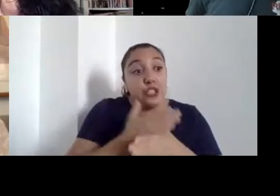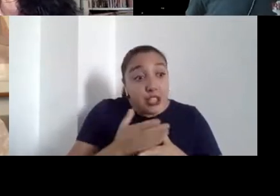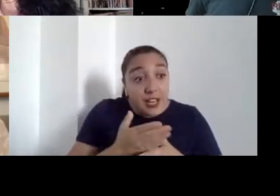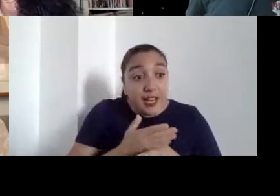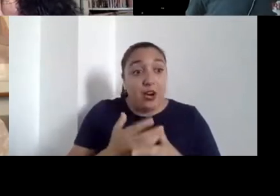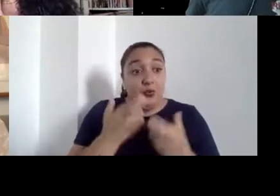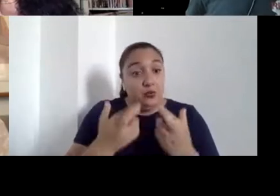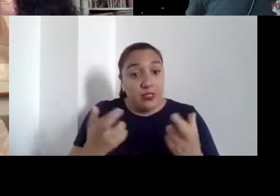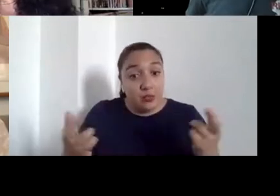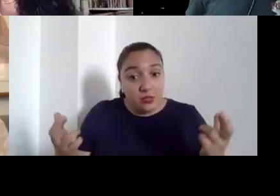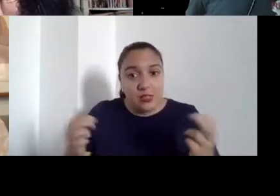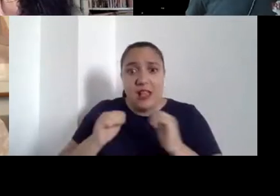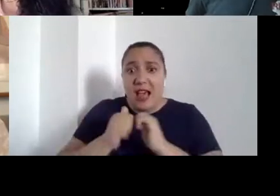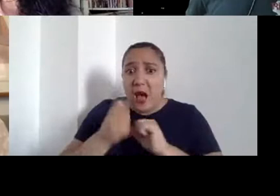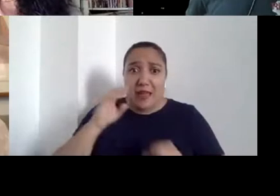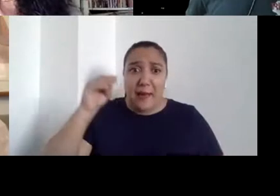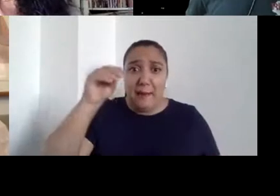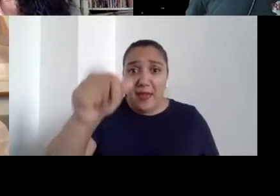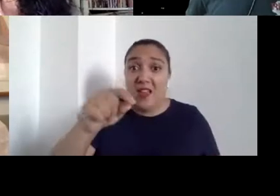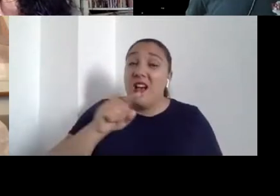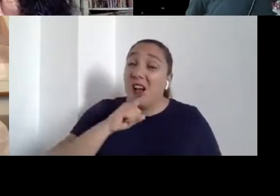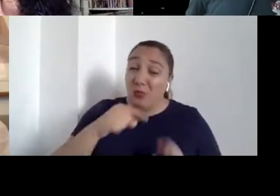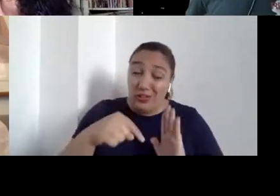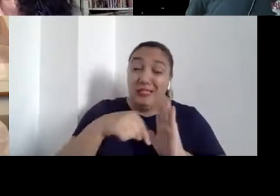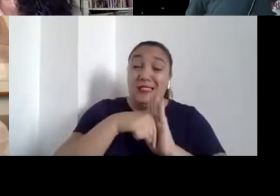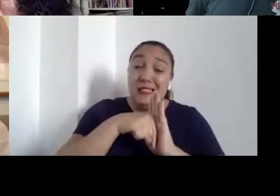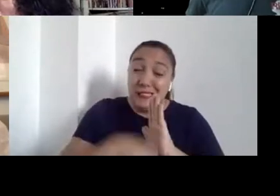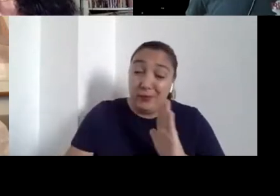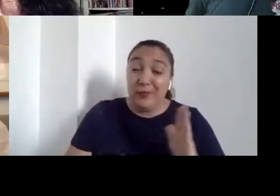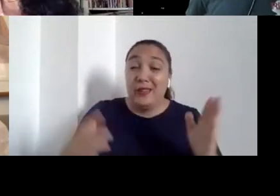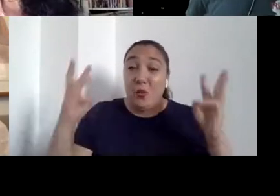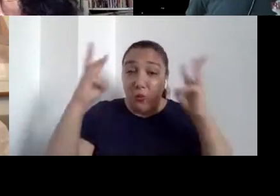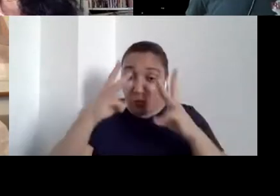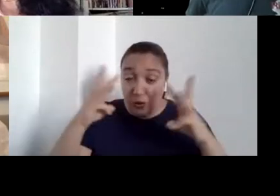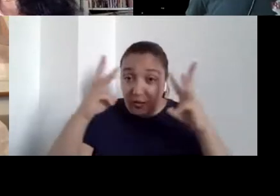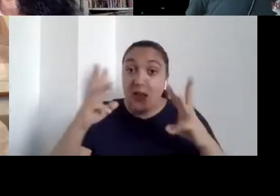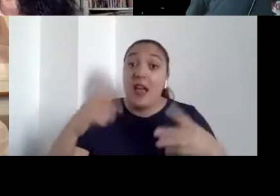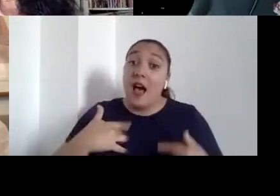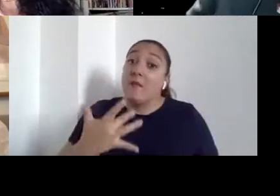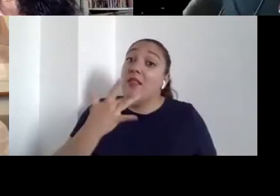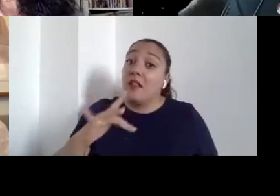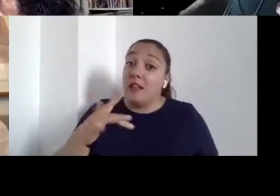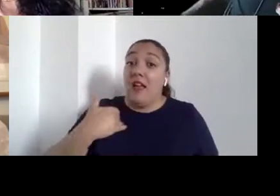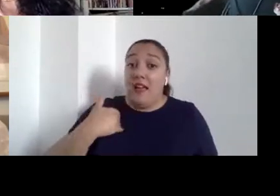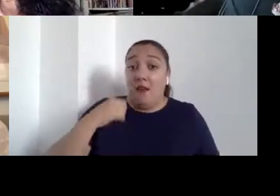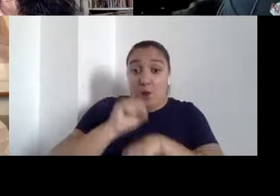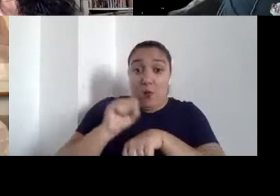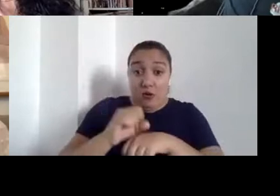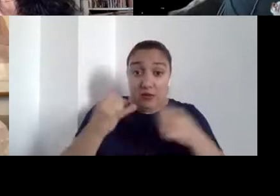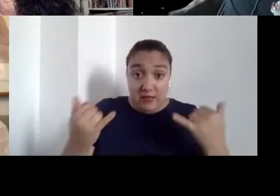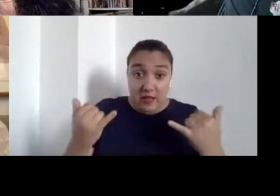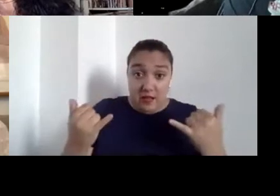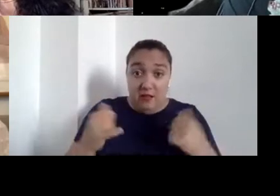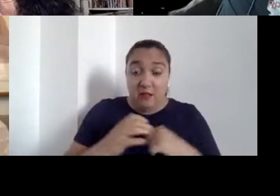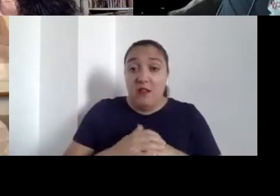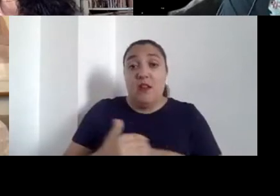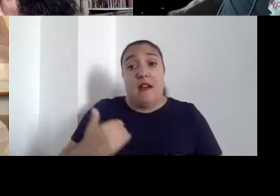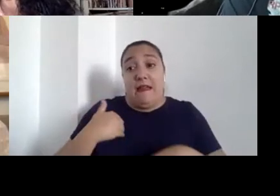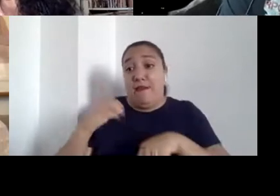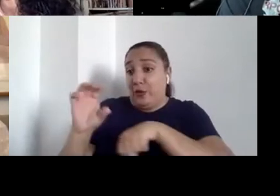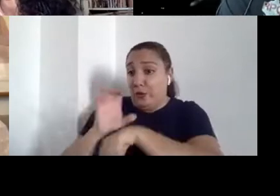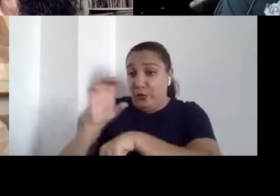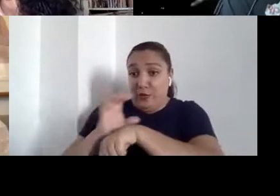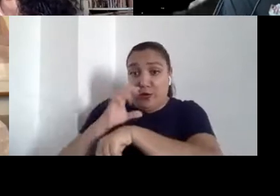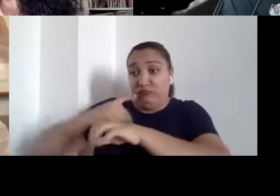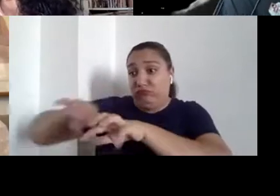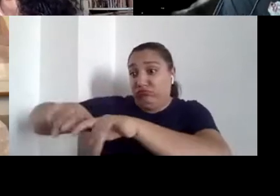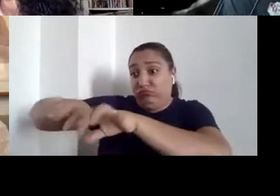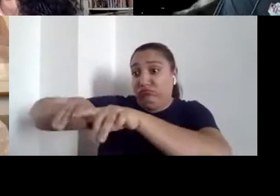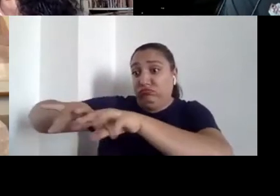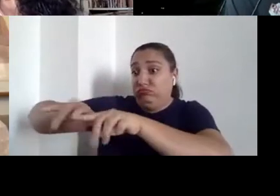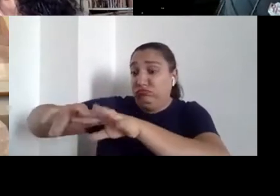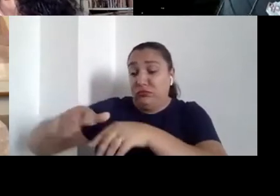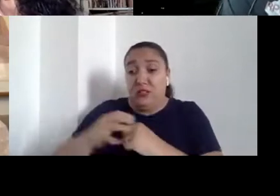can people get paid? I'm fortunate to have work right now and have a computer, but in